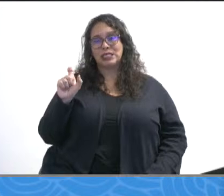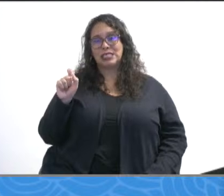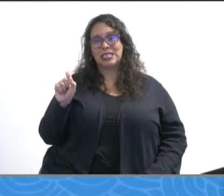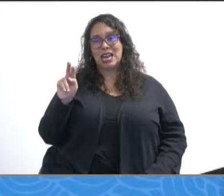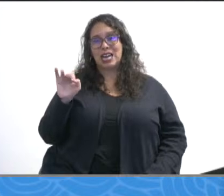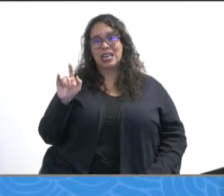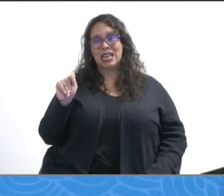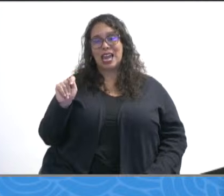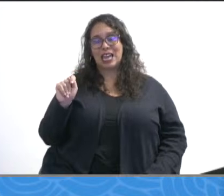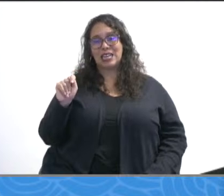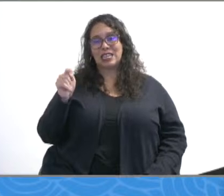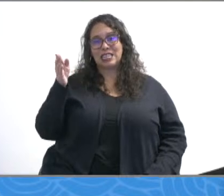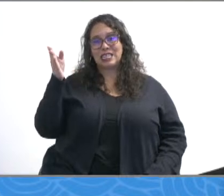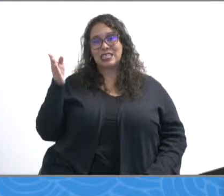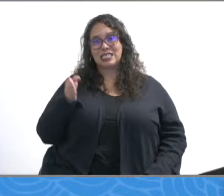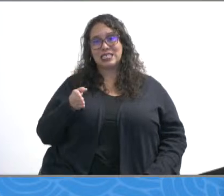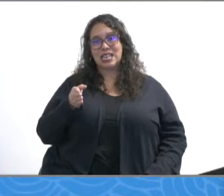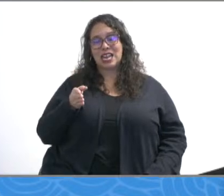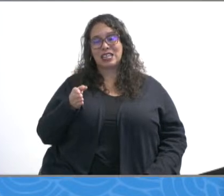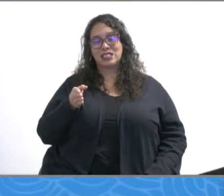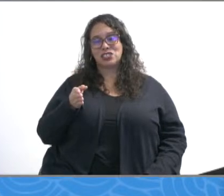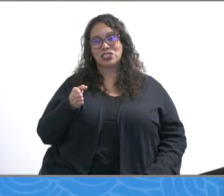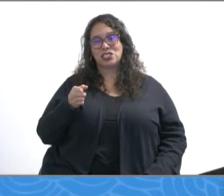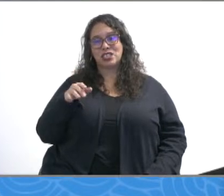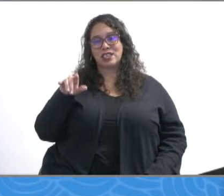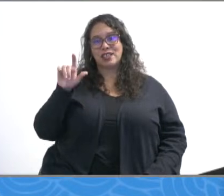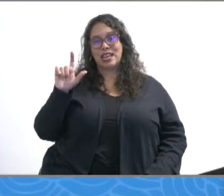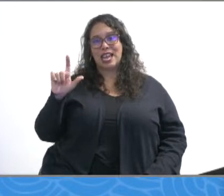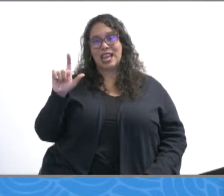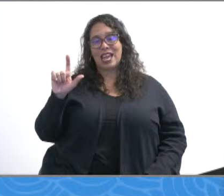Again, lbschools.net/lcap.